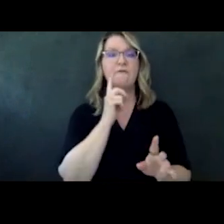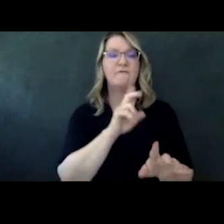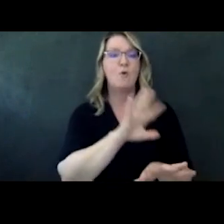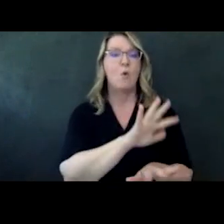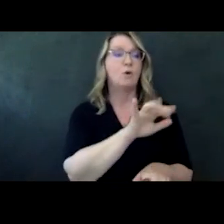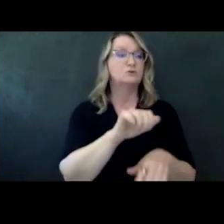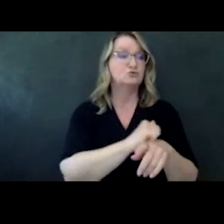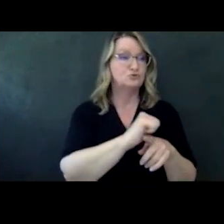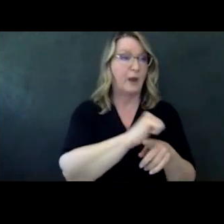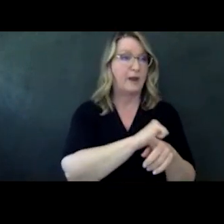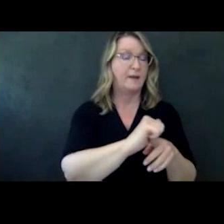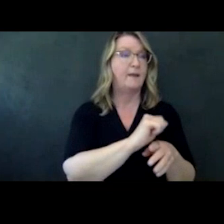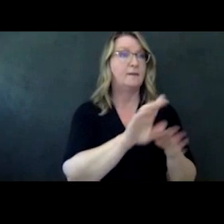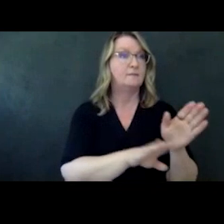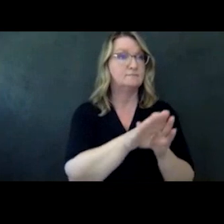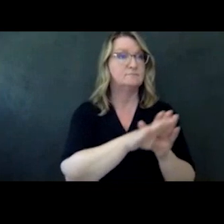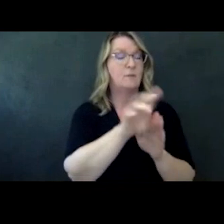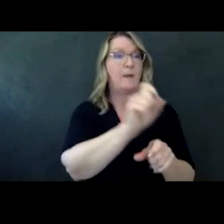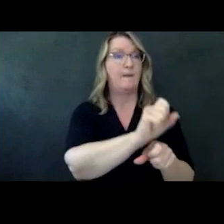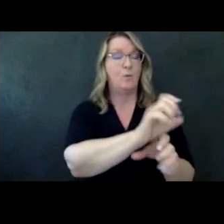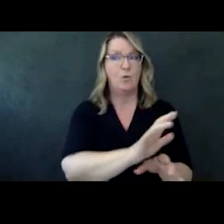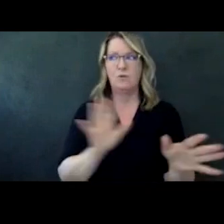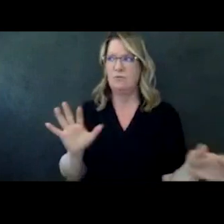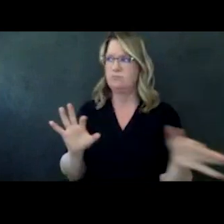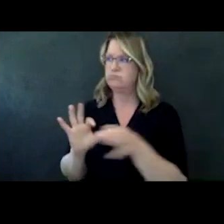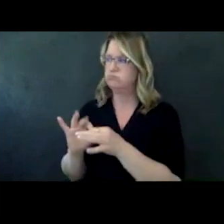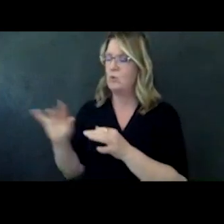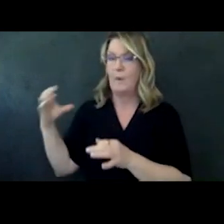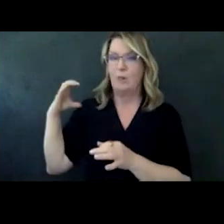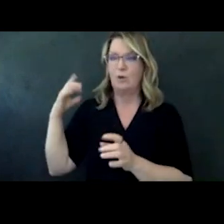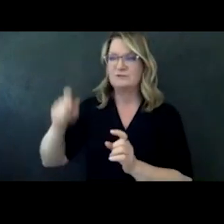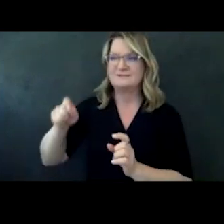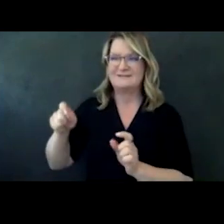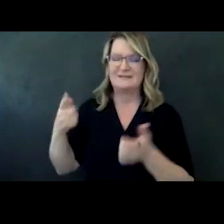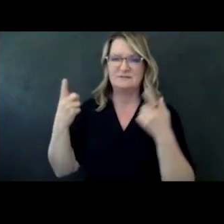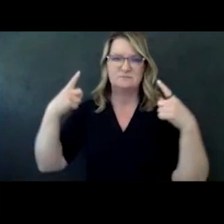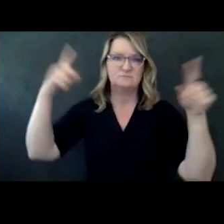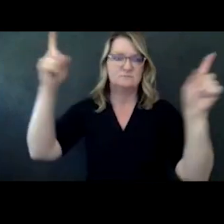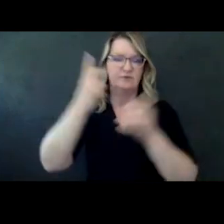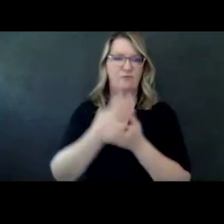success and longevity. This benefit should not be overlooked and really should be part of any